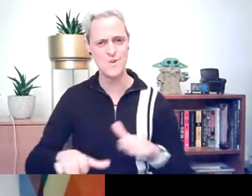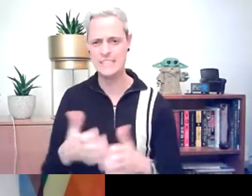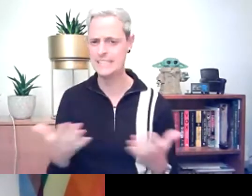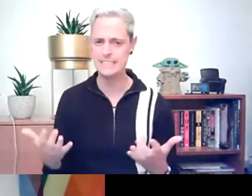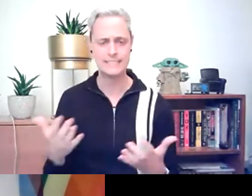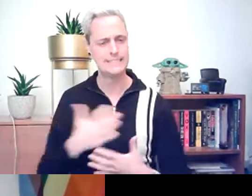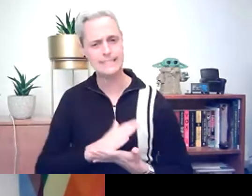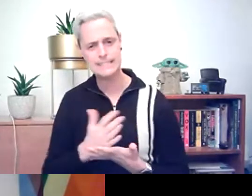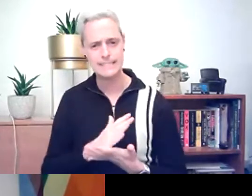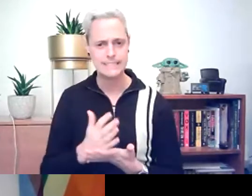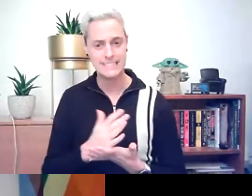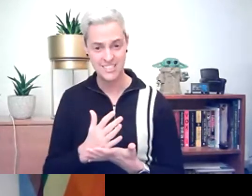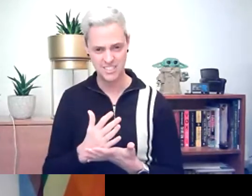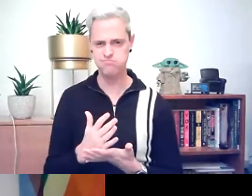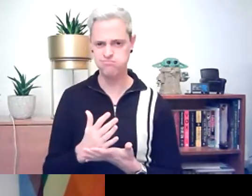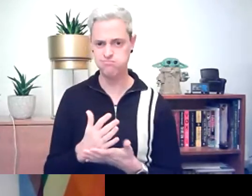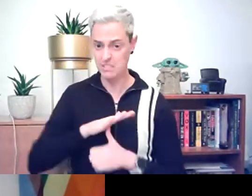how to focus on body positivity and celebrating validating people's identities.